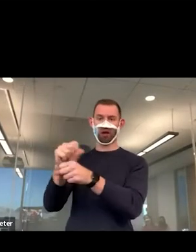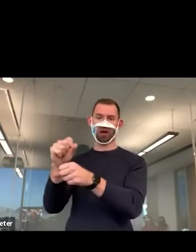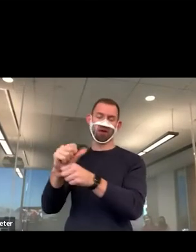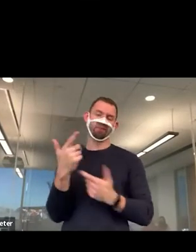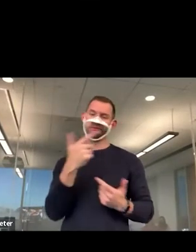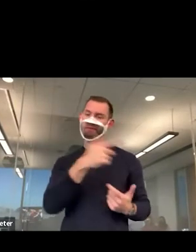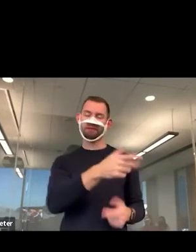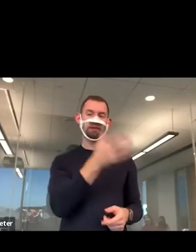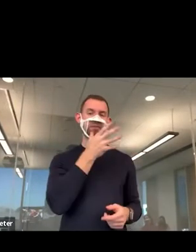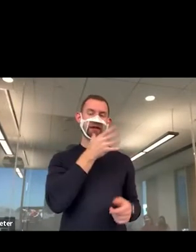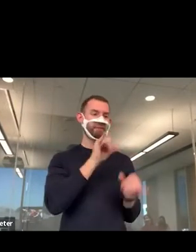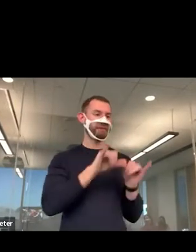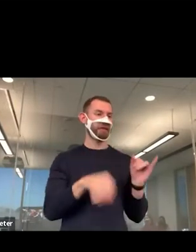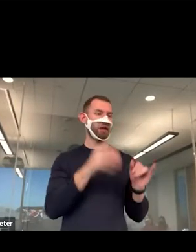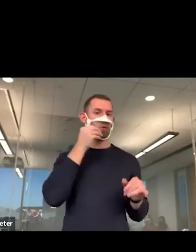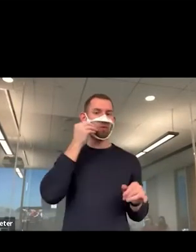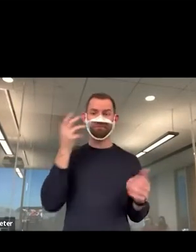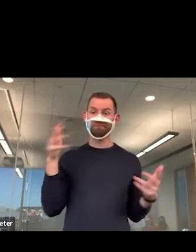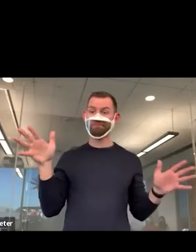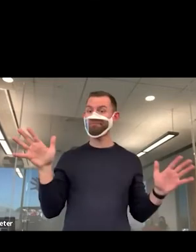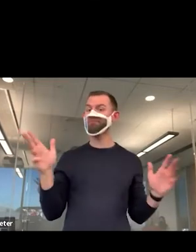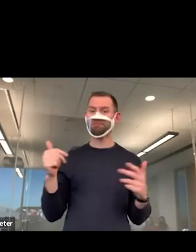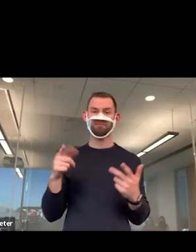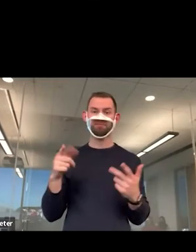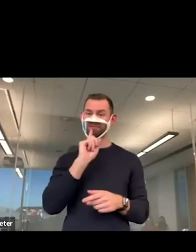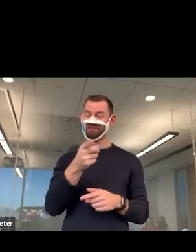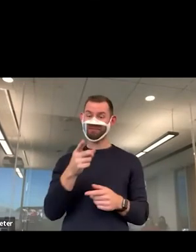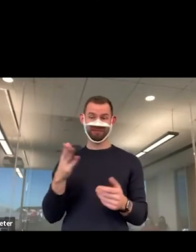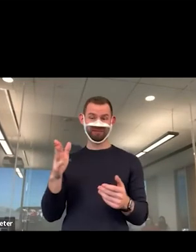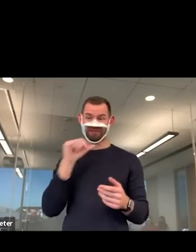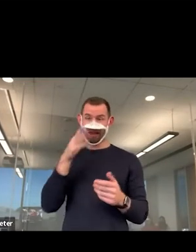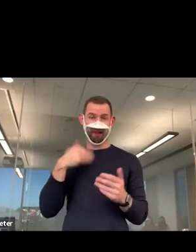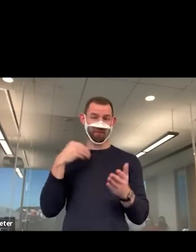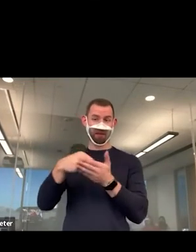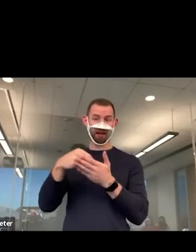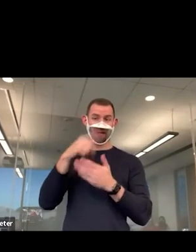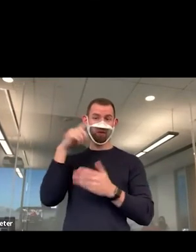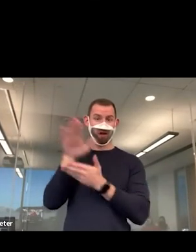and um there really wasn't money to go to college and in those days the parents did